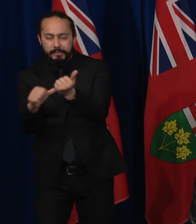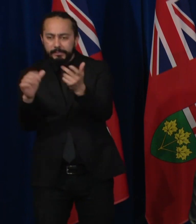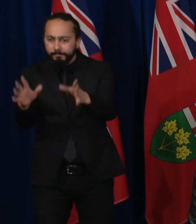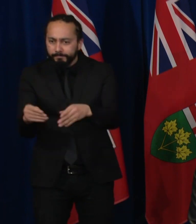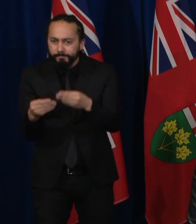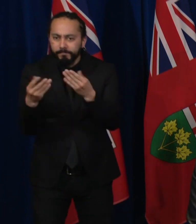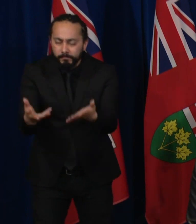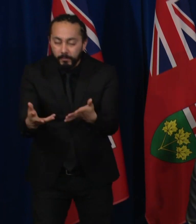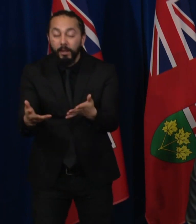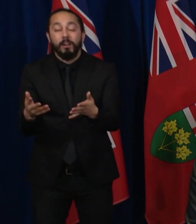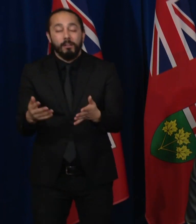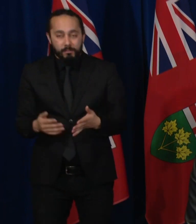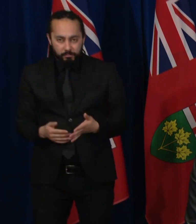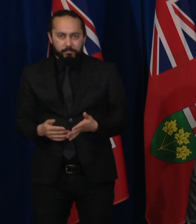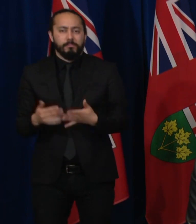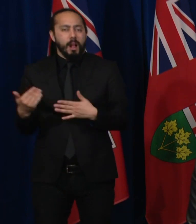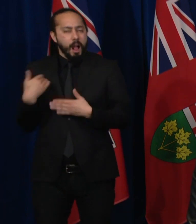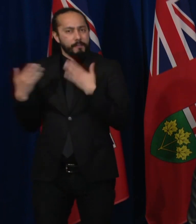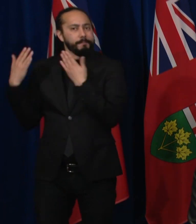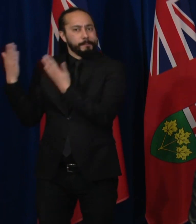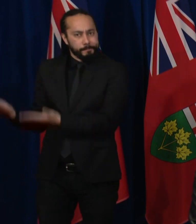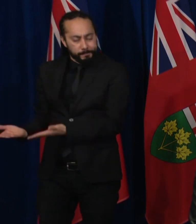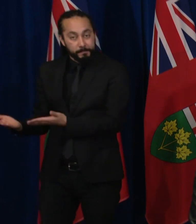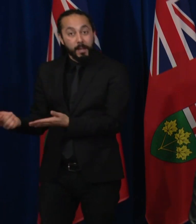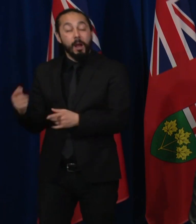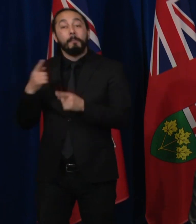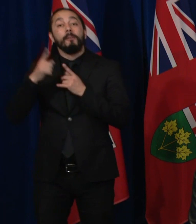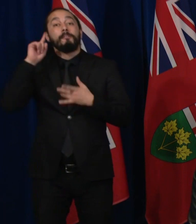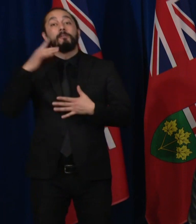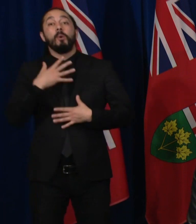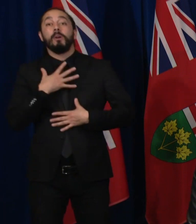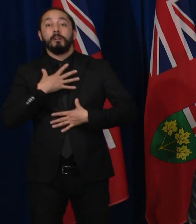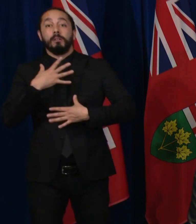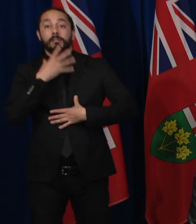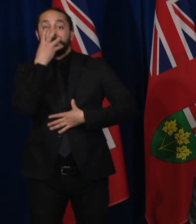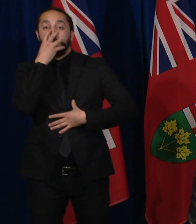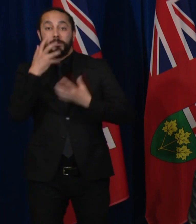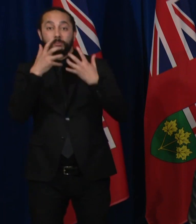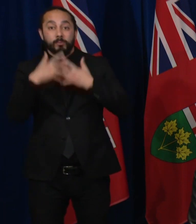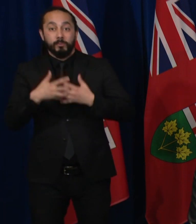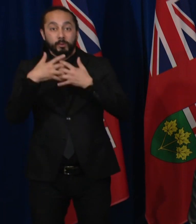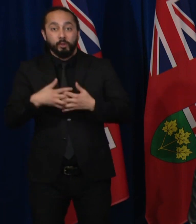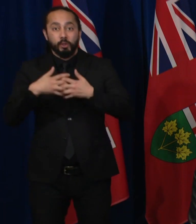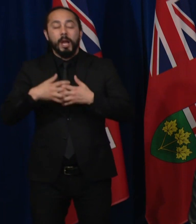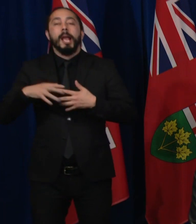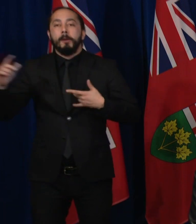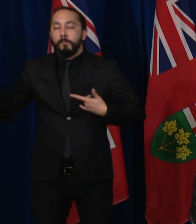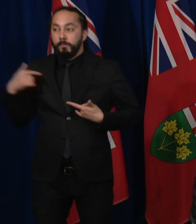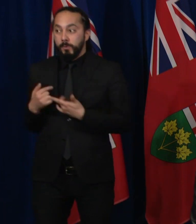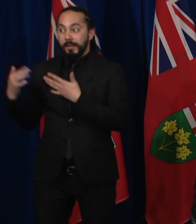are supplying -- preparing to obtain a